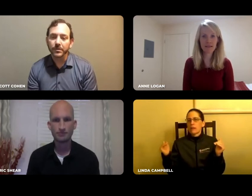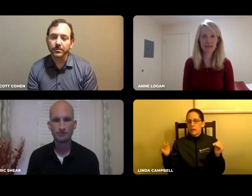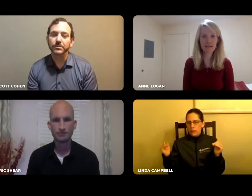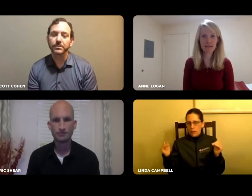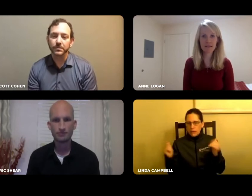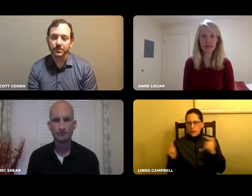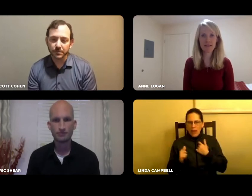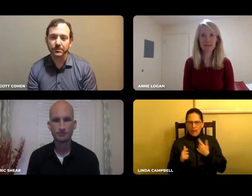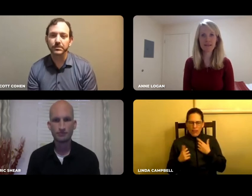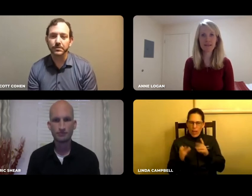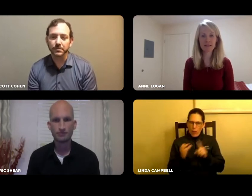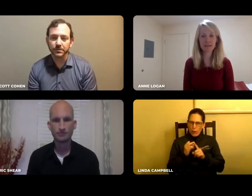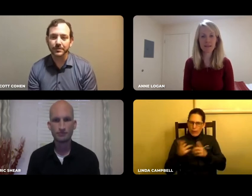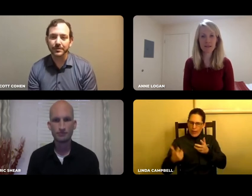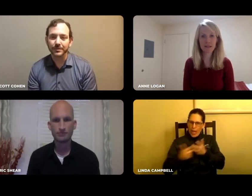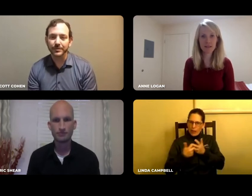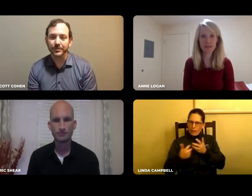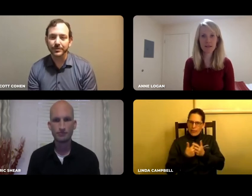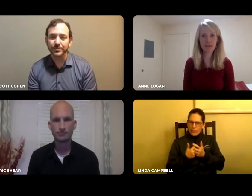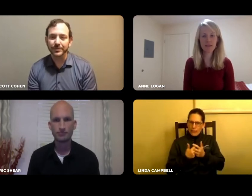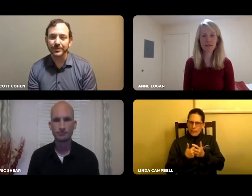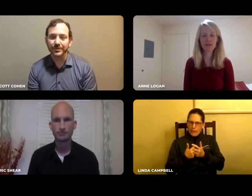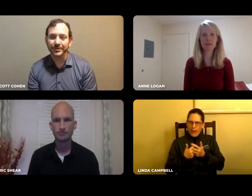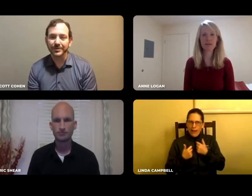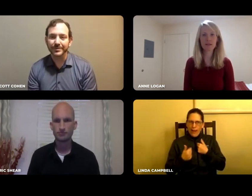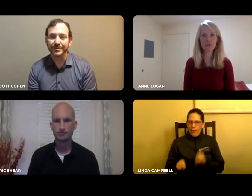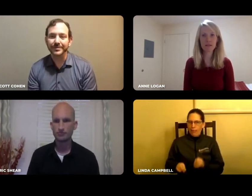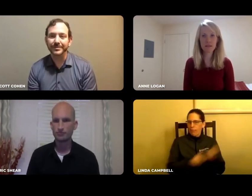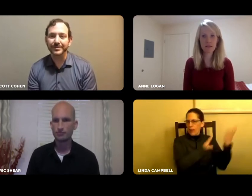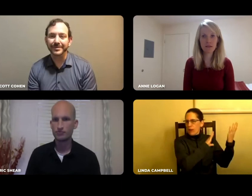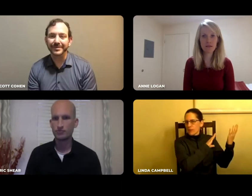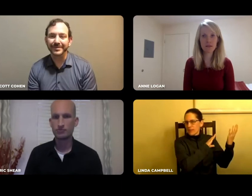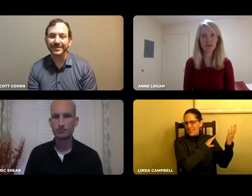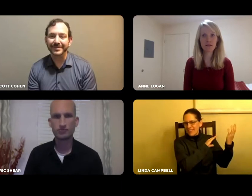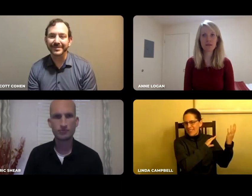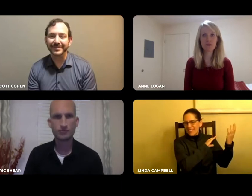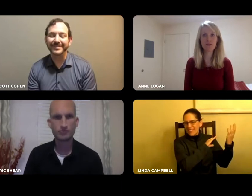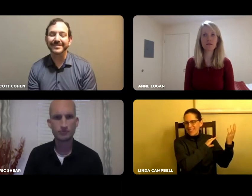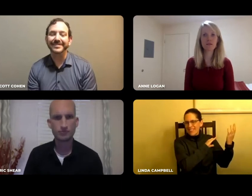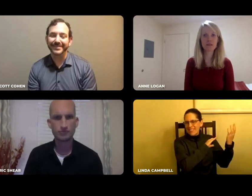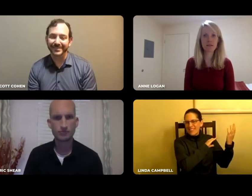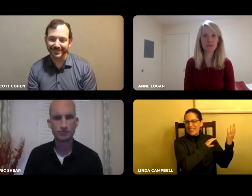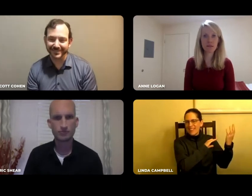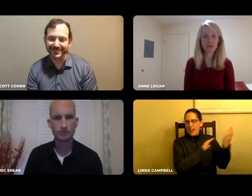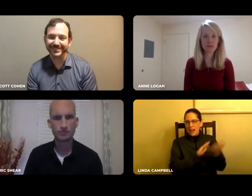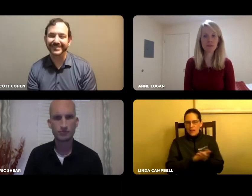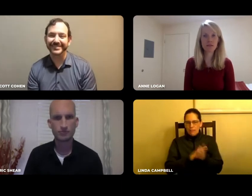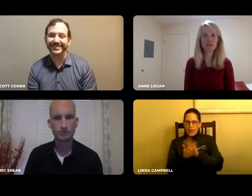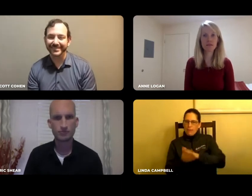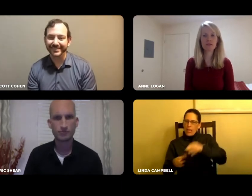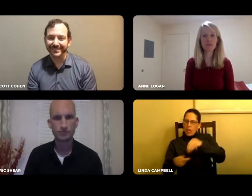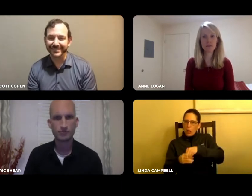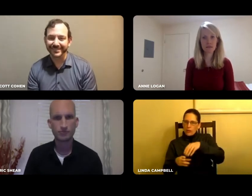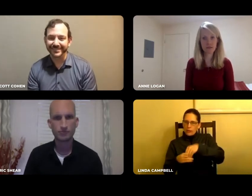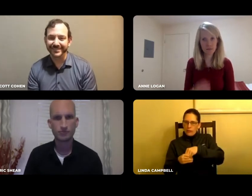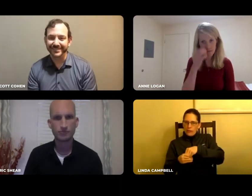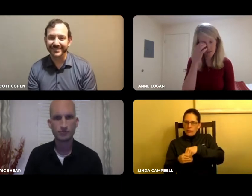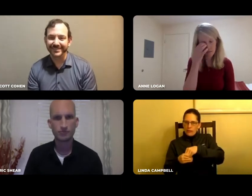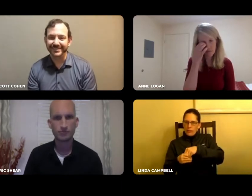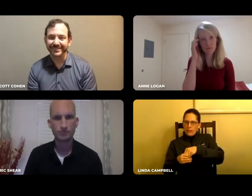sign language and spoken English equally. We had to get rid of that model and